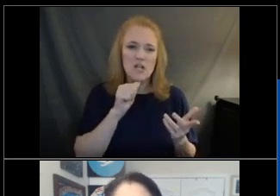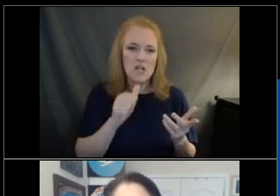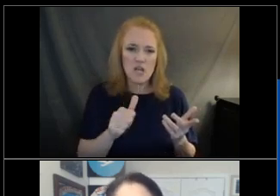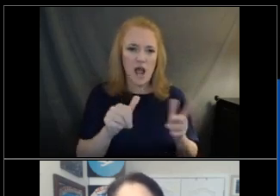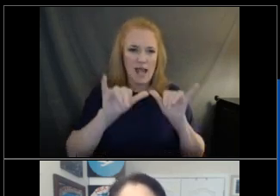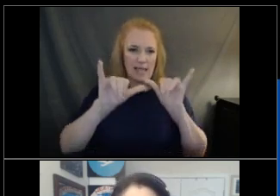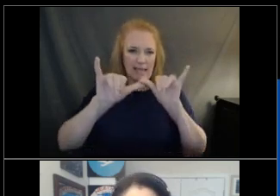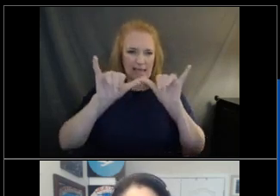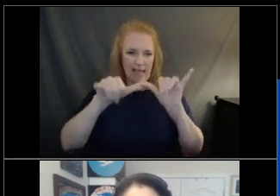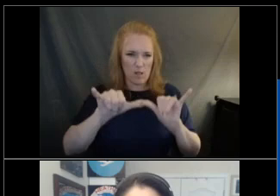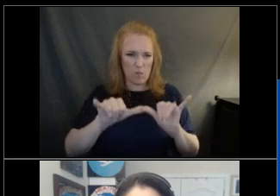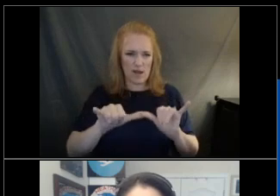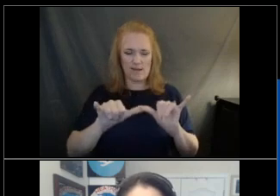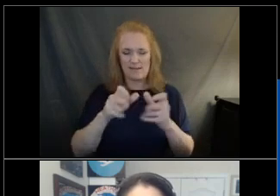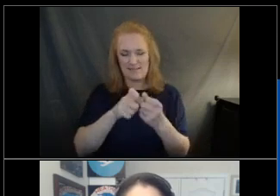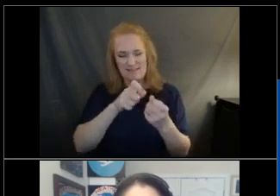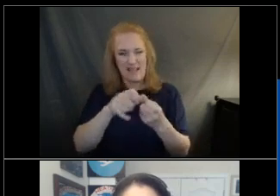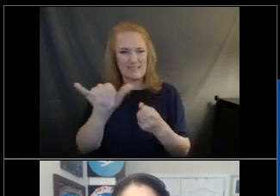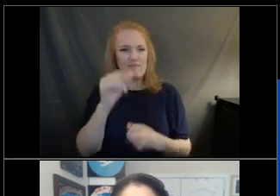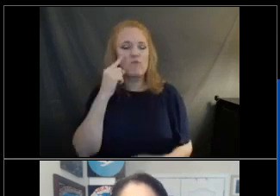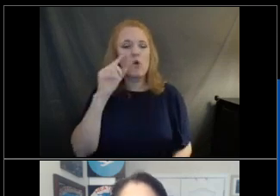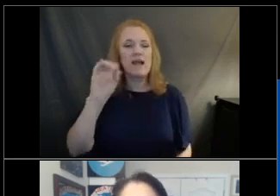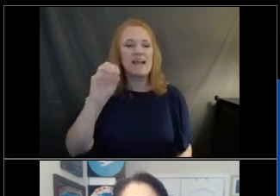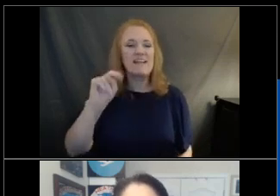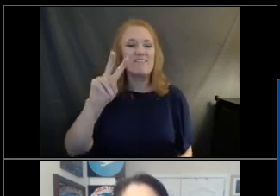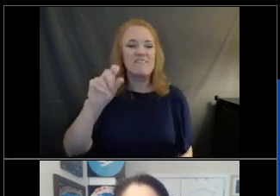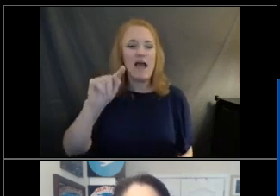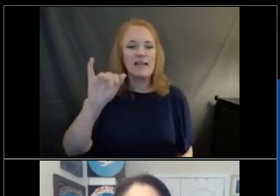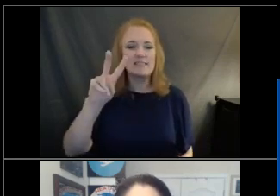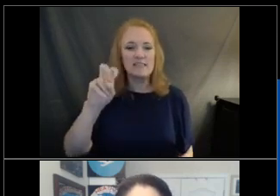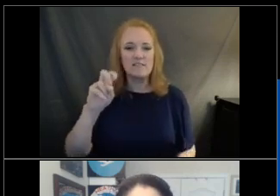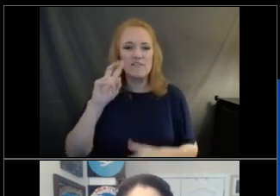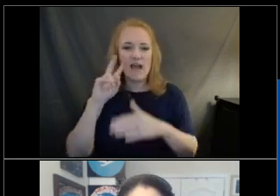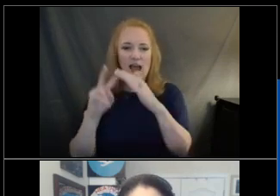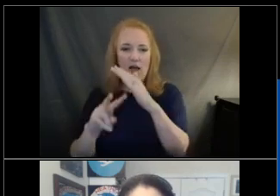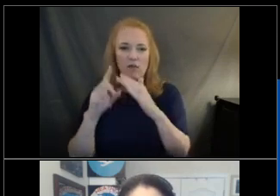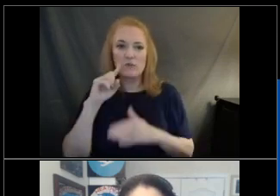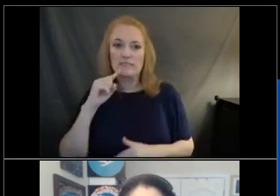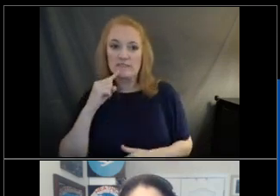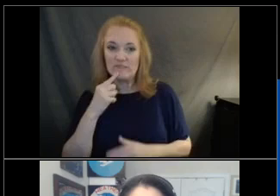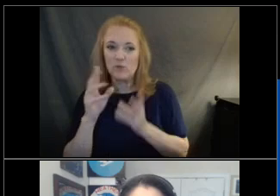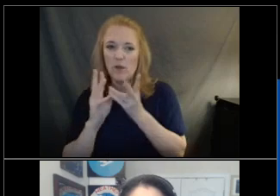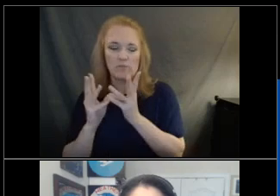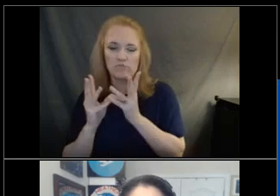the same way that the convective outlooks for severe weather are. The color scale,